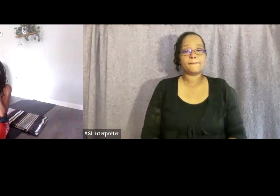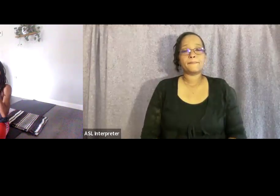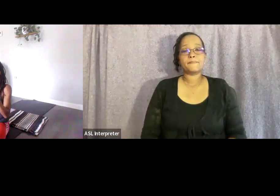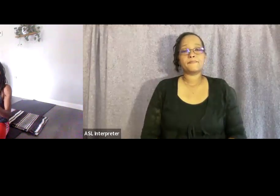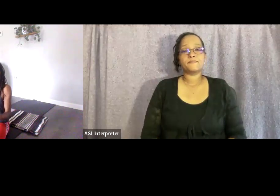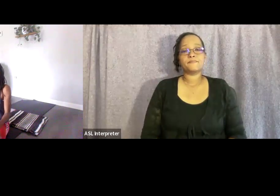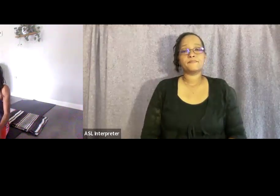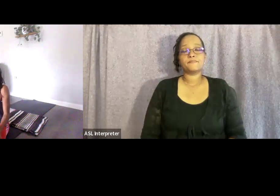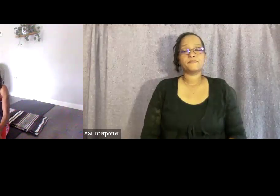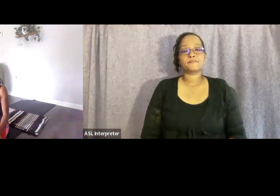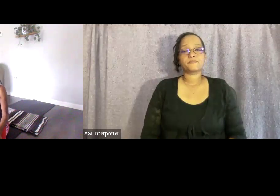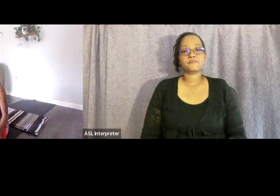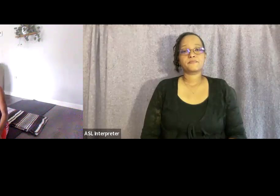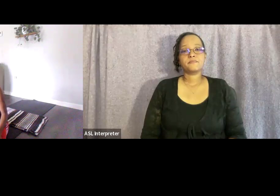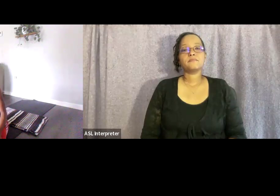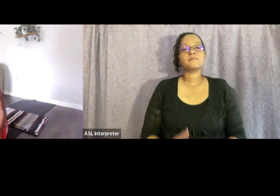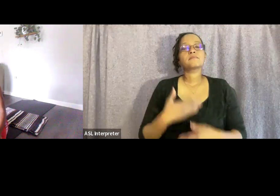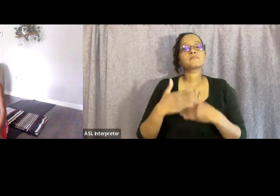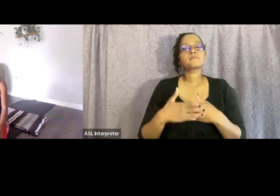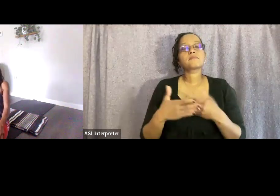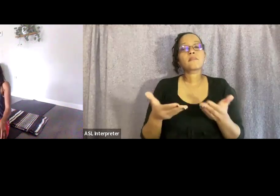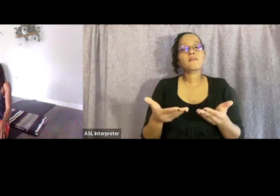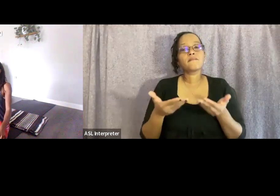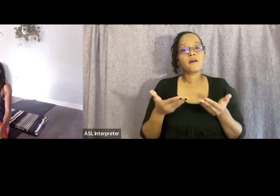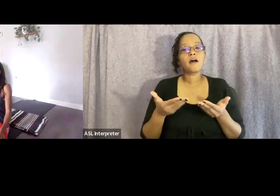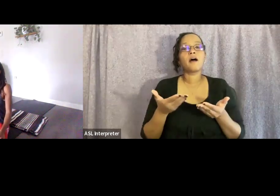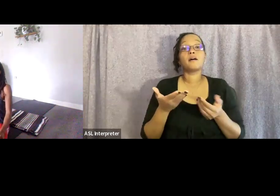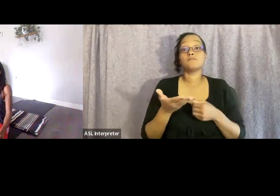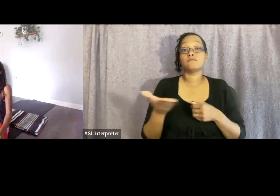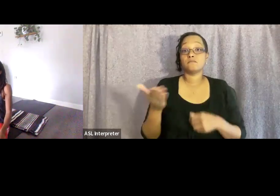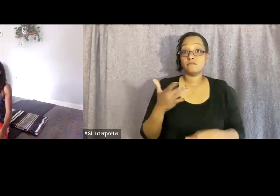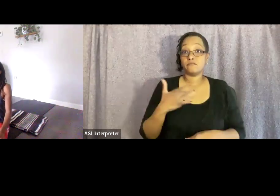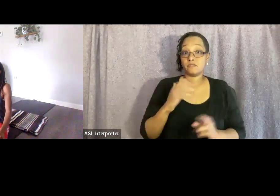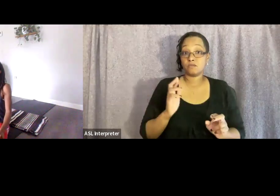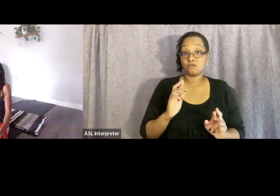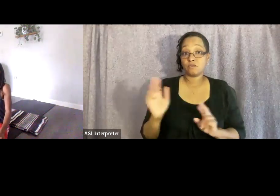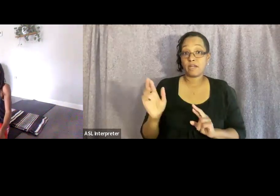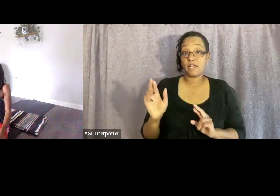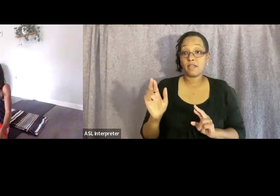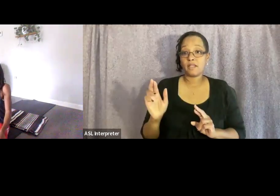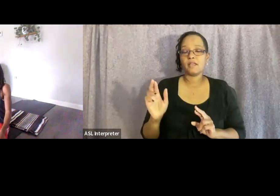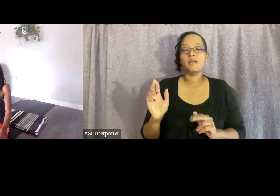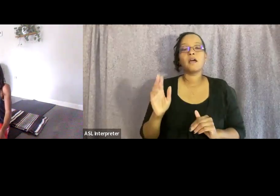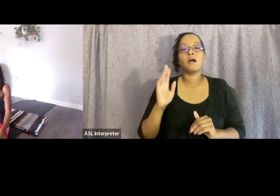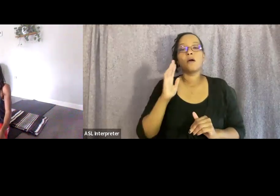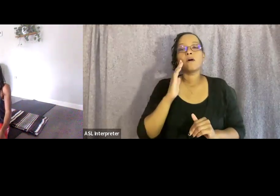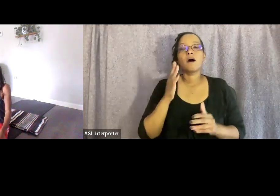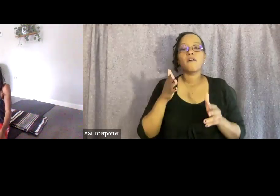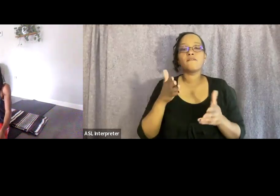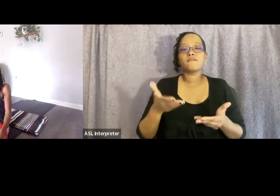And then I'll invite you when you're ready to drop your chin towards your chest.